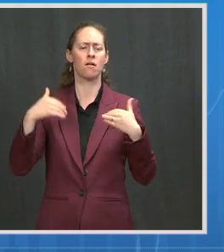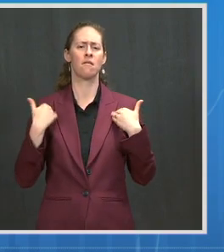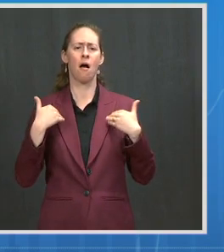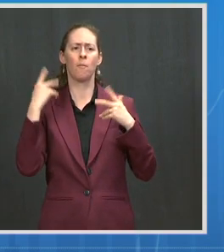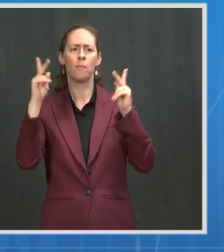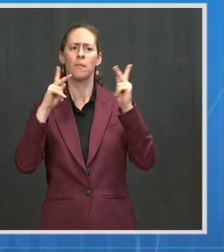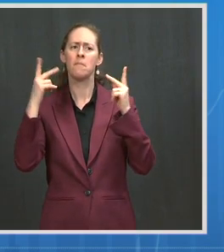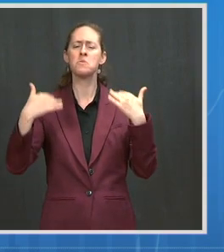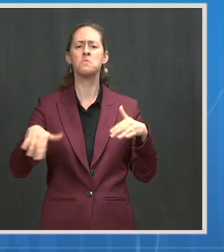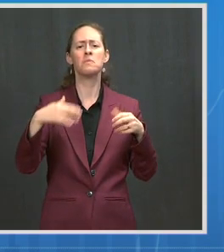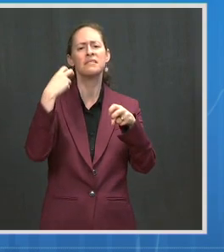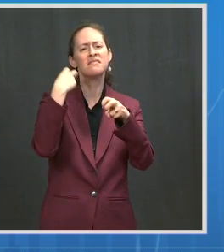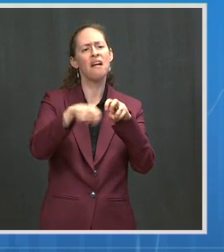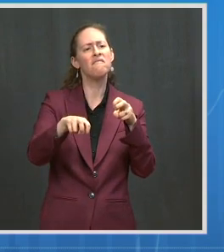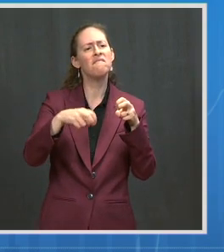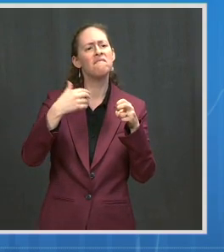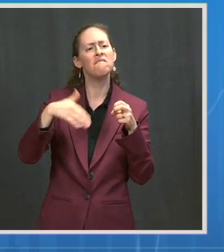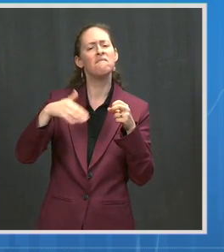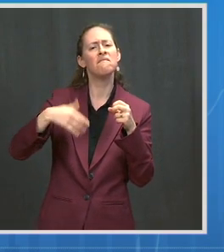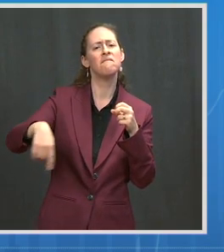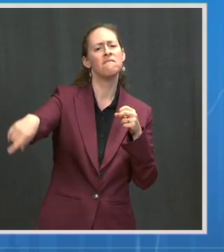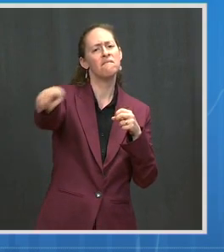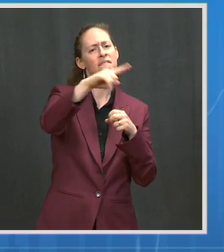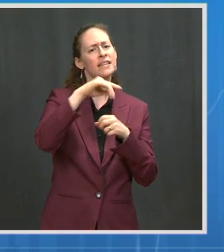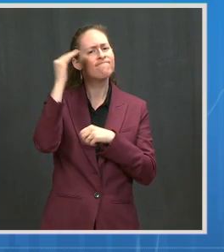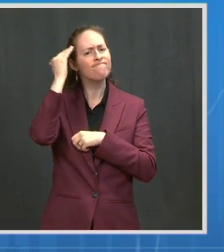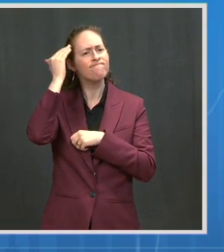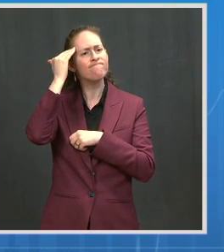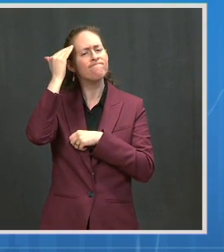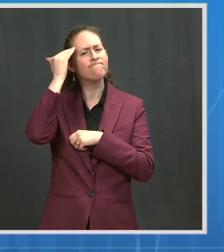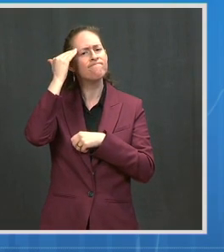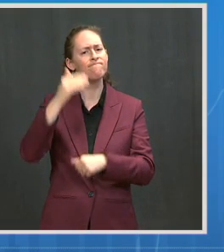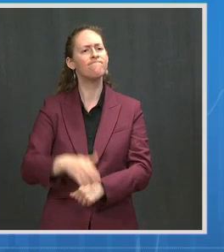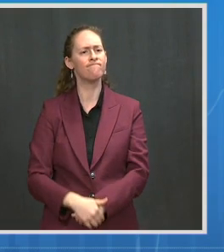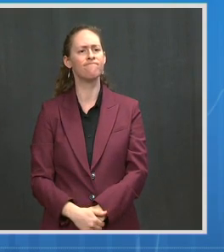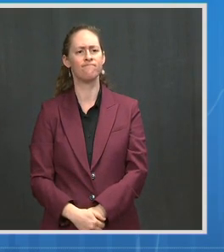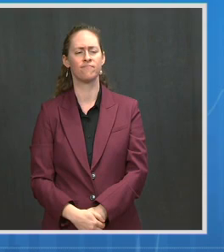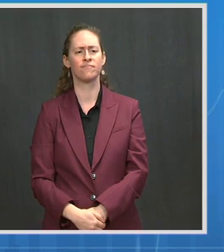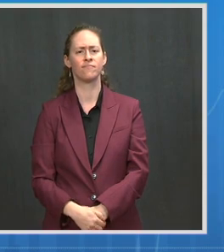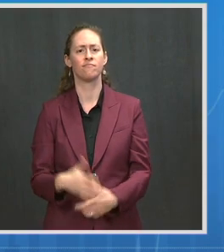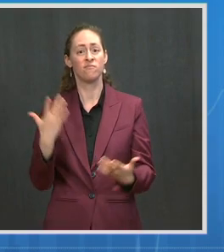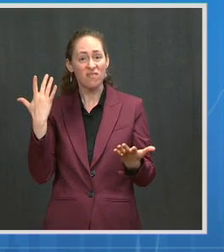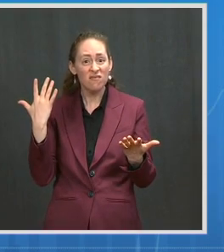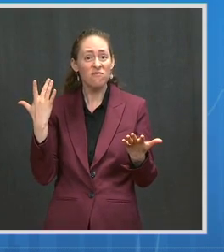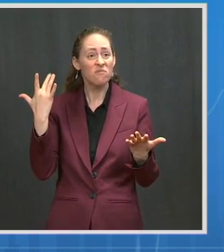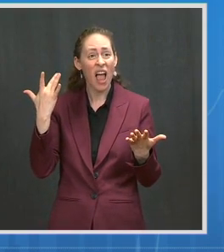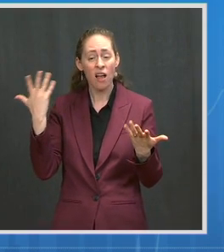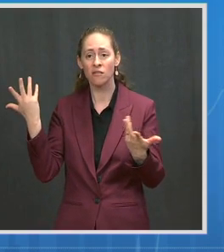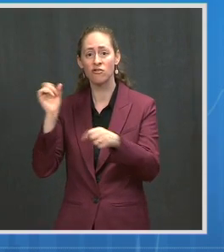The pandemic disrupted your schooling, your job search, your income, and your social lives.